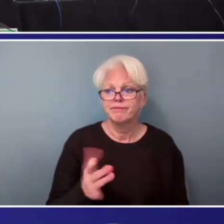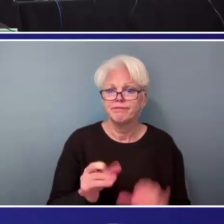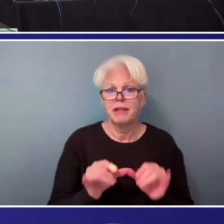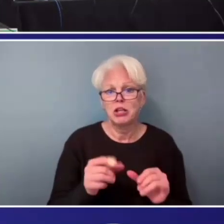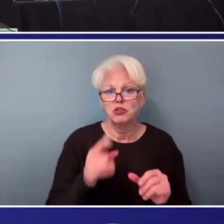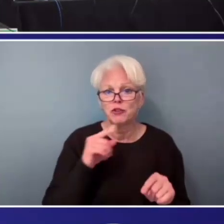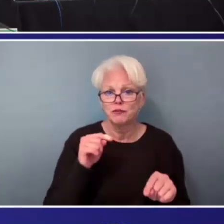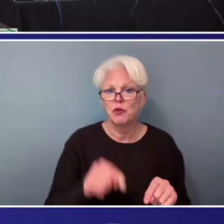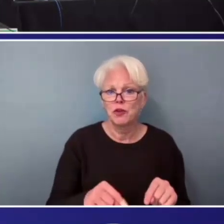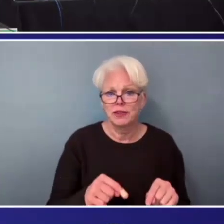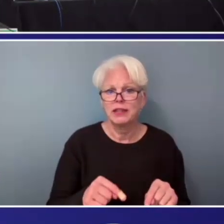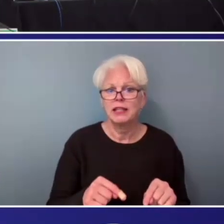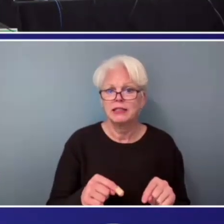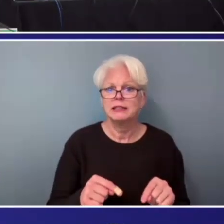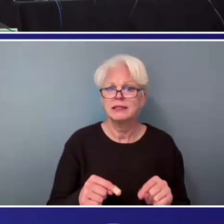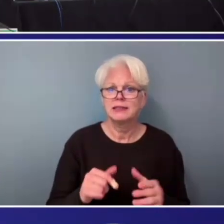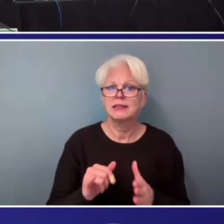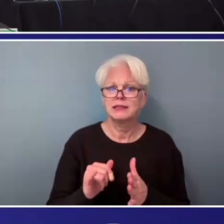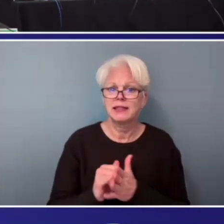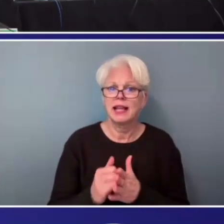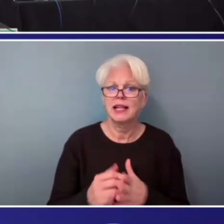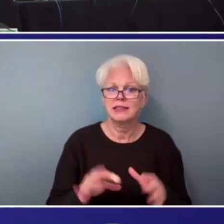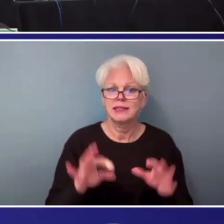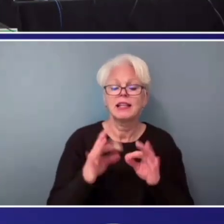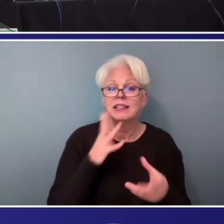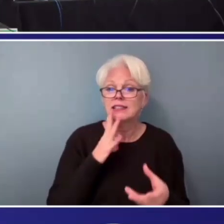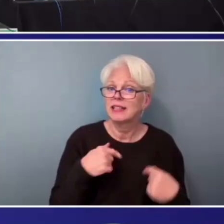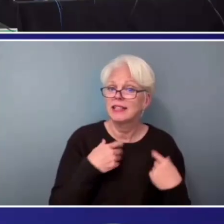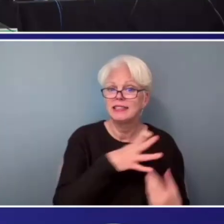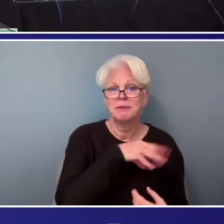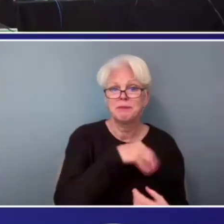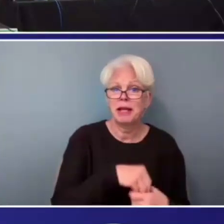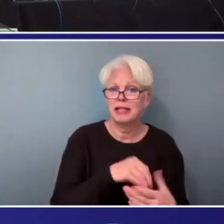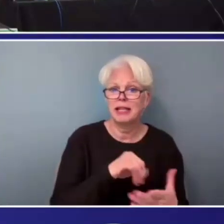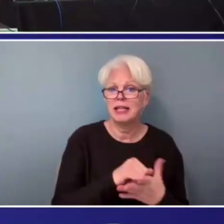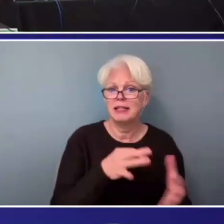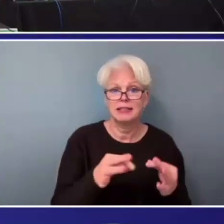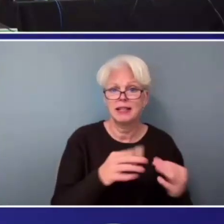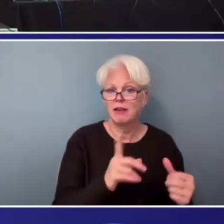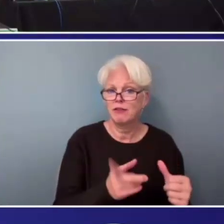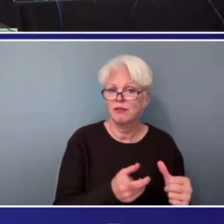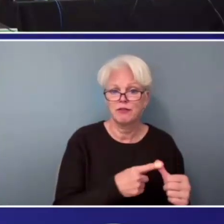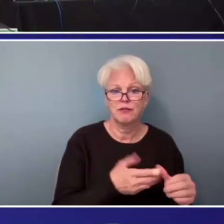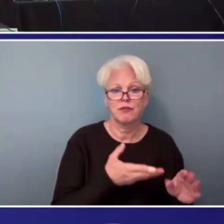it's, it's, it's been in the definition of first professional student historically.